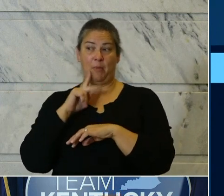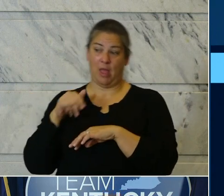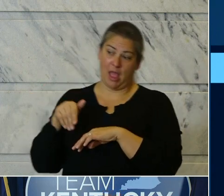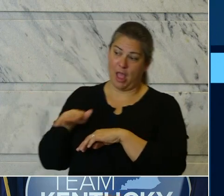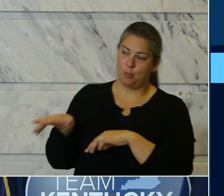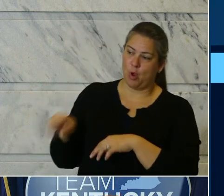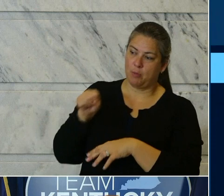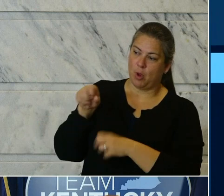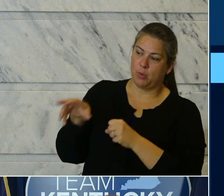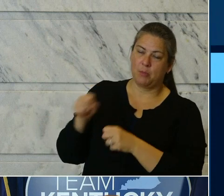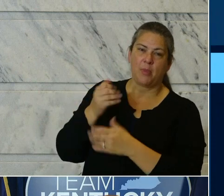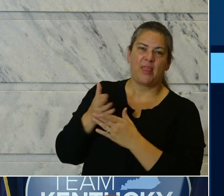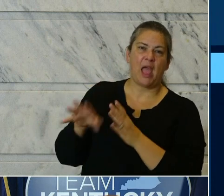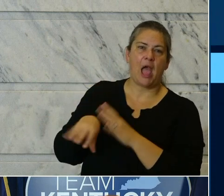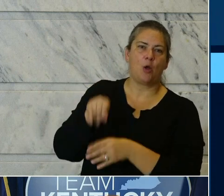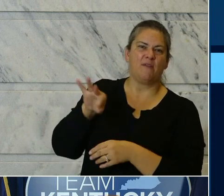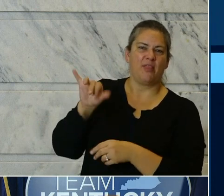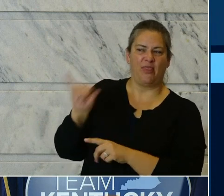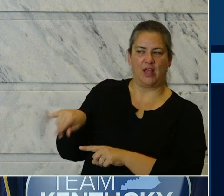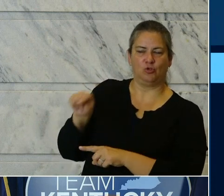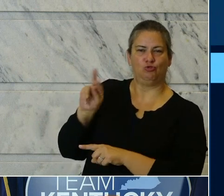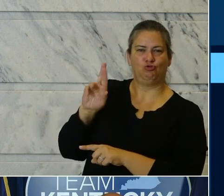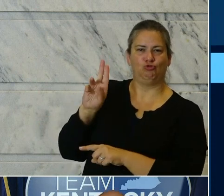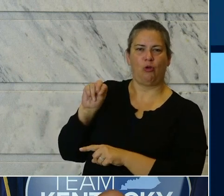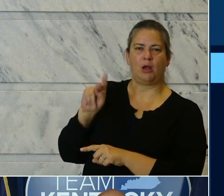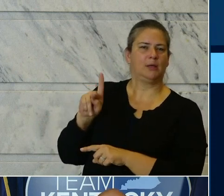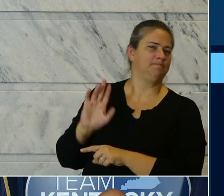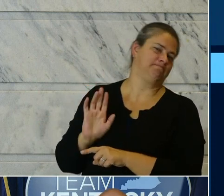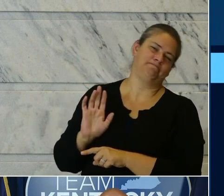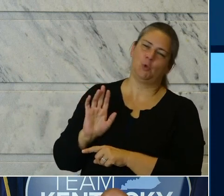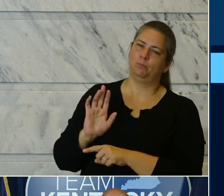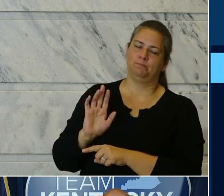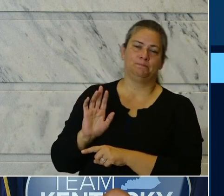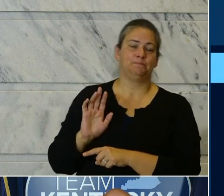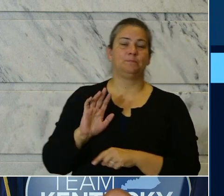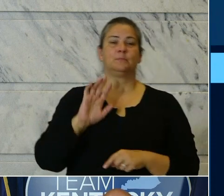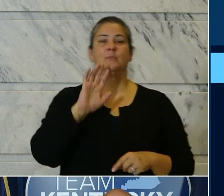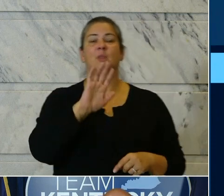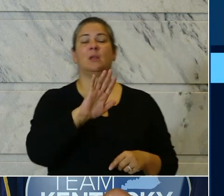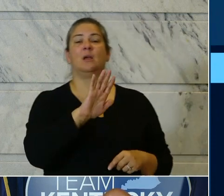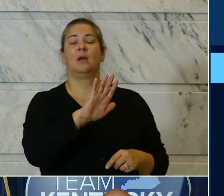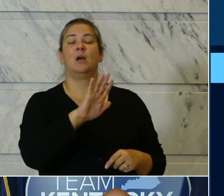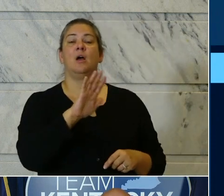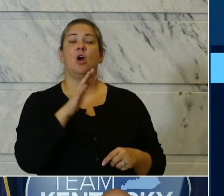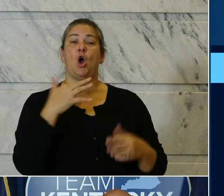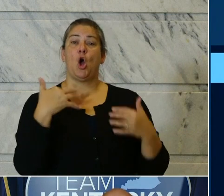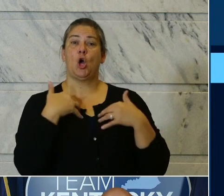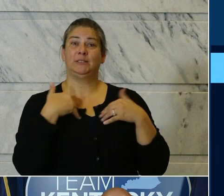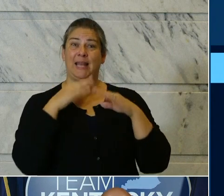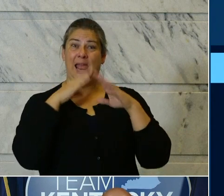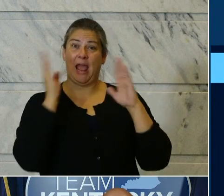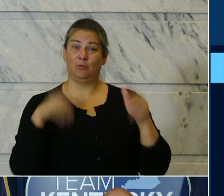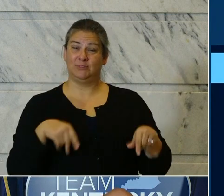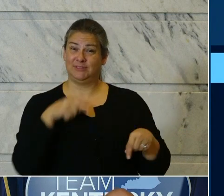SMALL AREAS INTO AND REACHING IN AND GRABBING STUFF OUT OF COMMUNAL AREAS- WE DON'T GOT NO